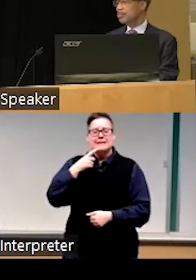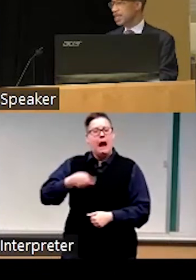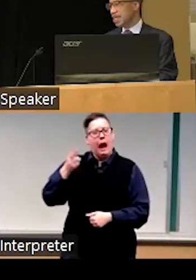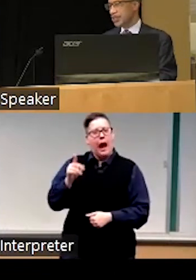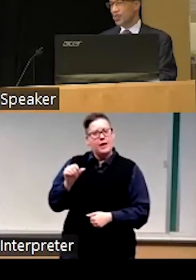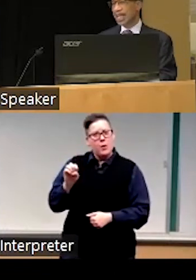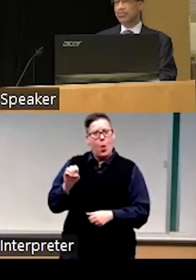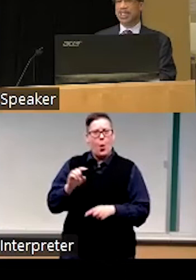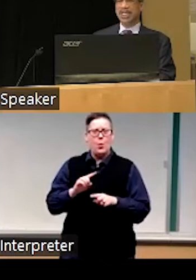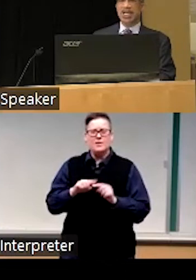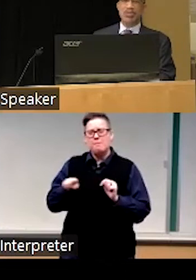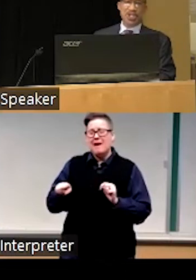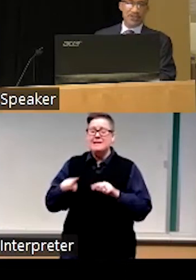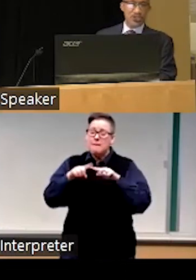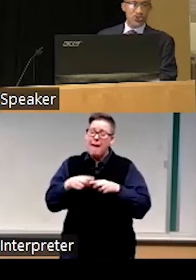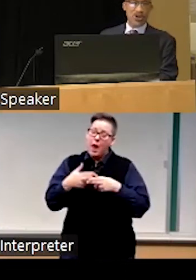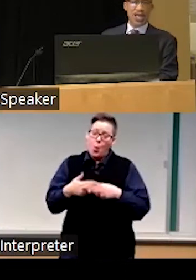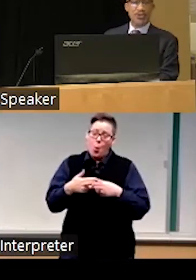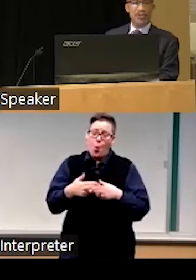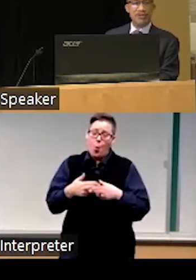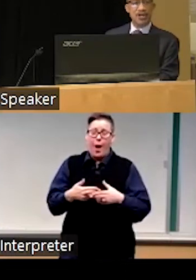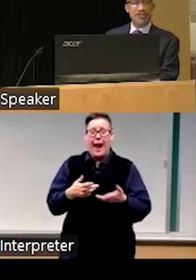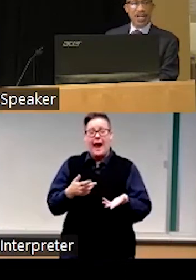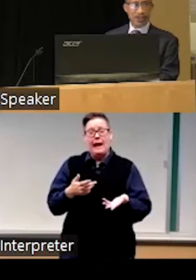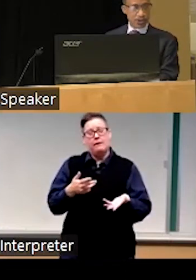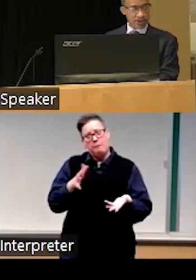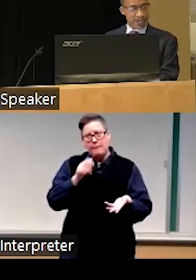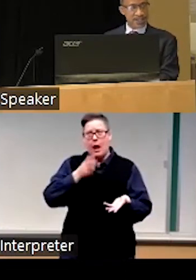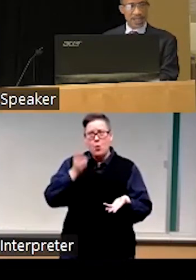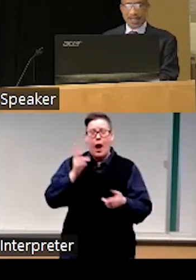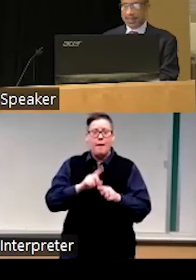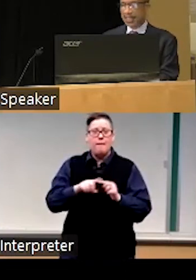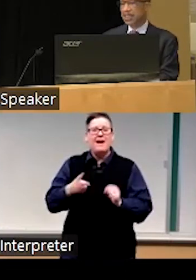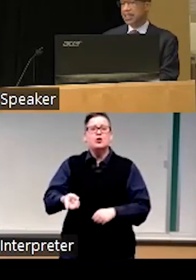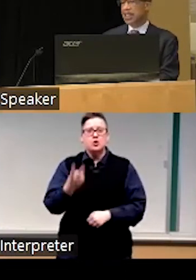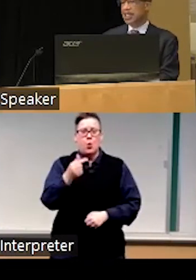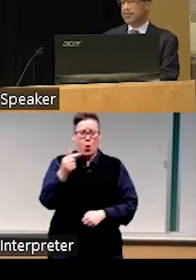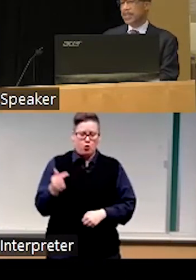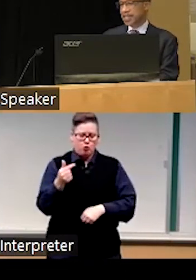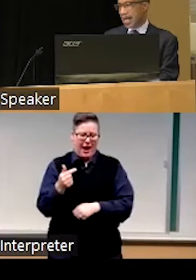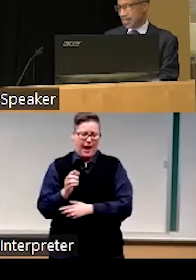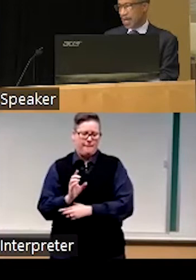depending on his weight but he was given two grand terms of daigal Pro X as a as an